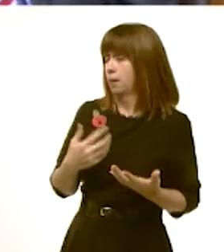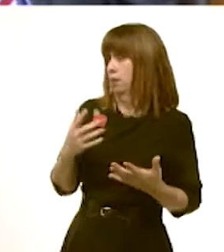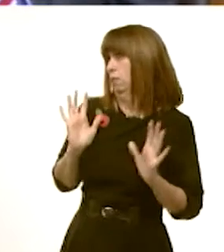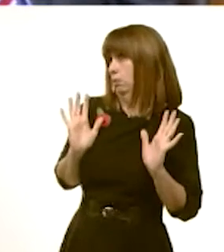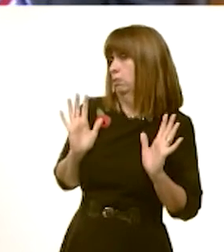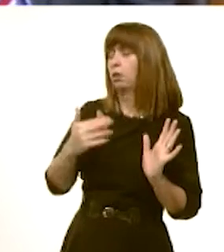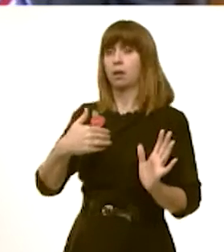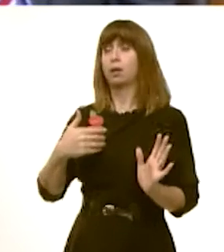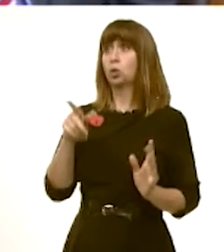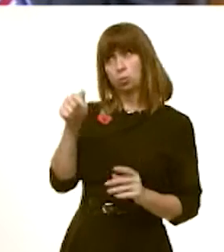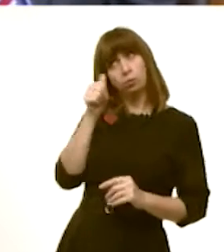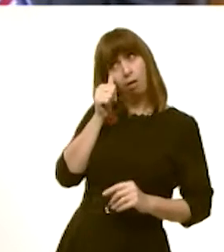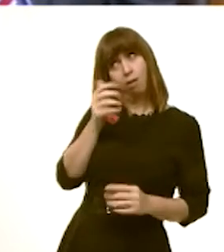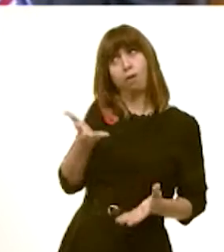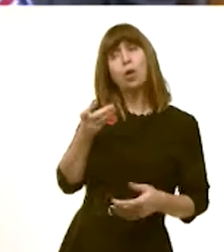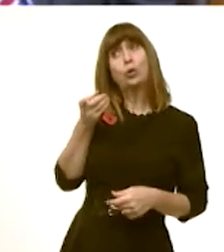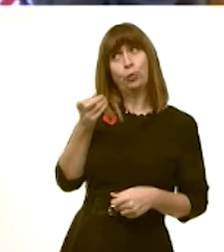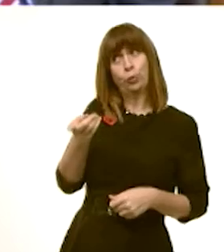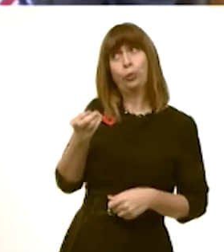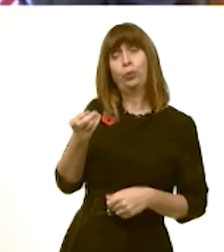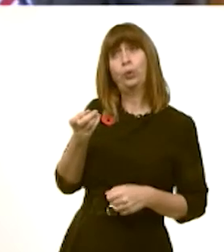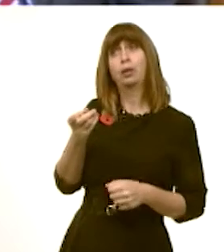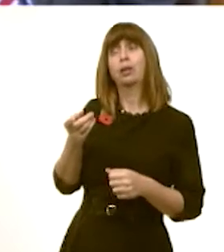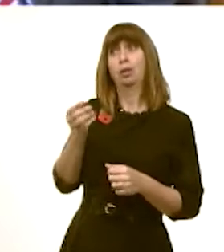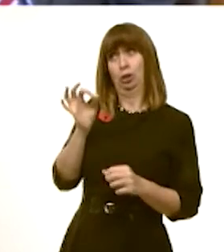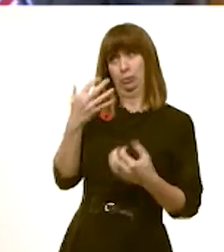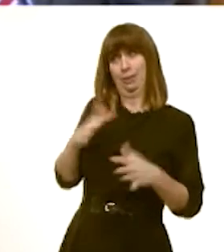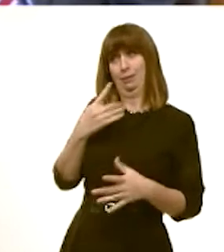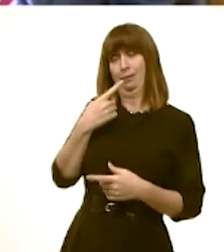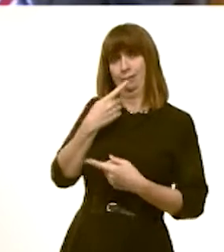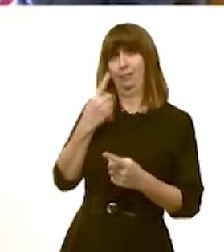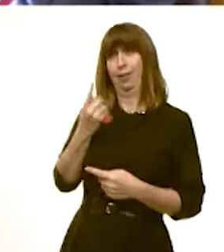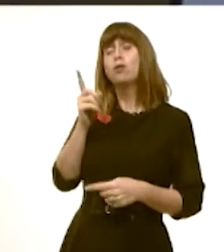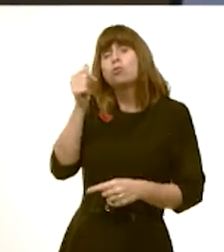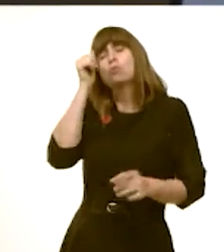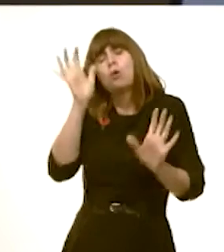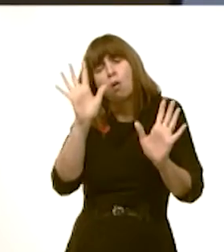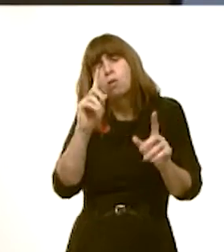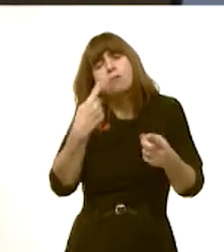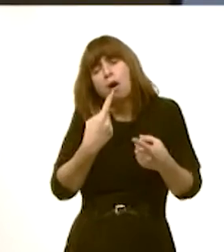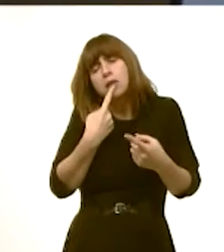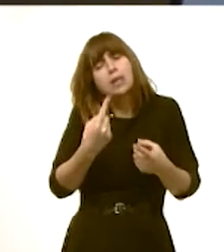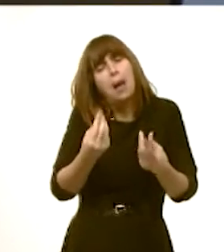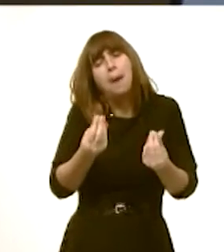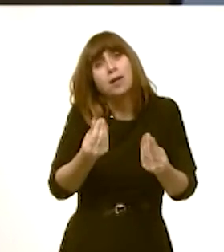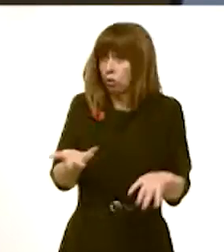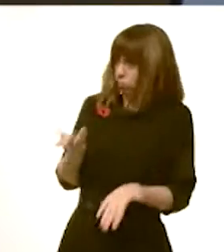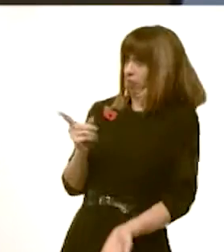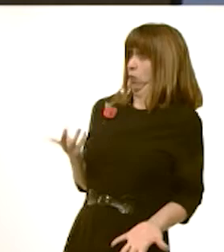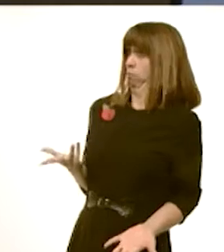He himself, in the preamble to his second question, said that he understood that you cannot reveal a figure and, in the world of business, that isnít going to happen.